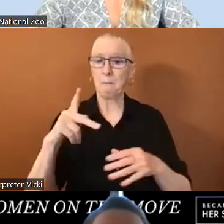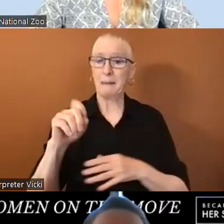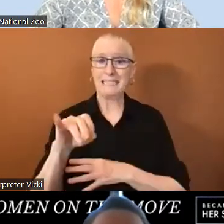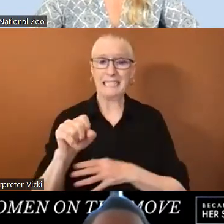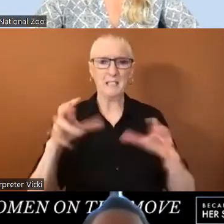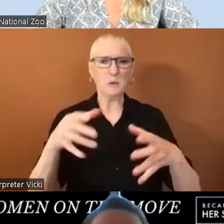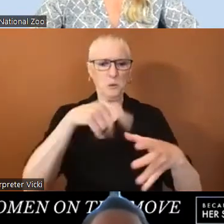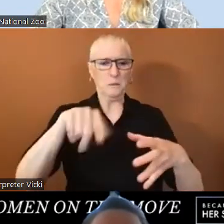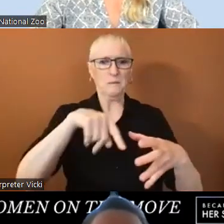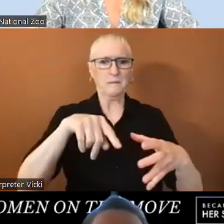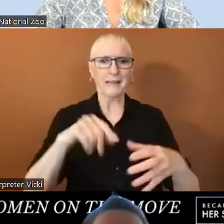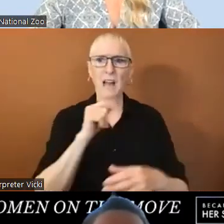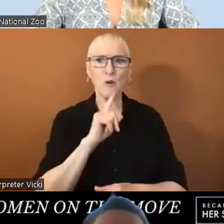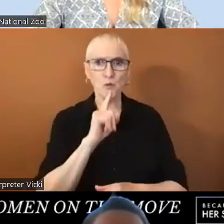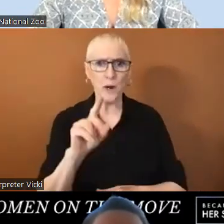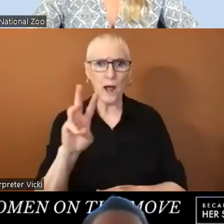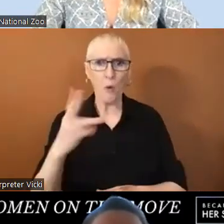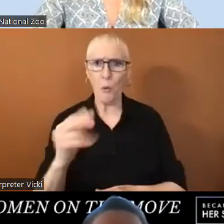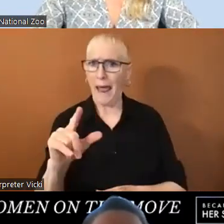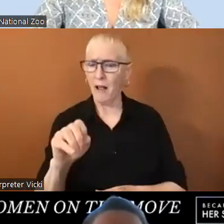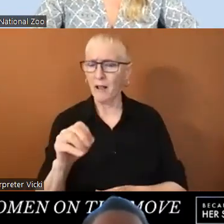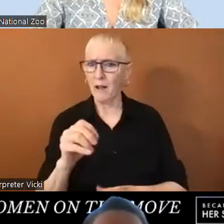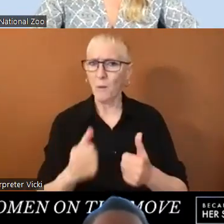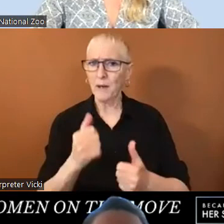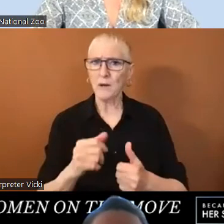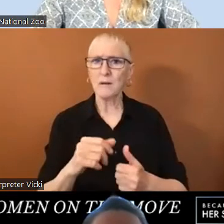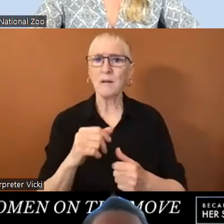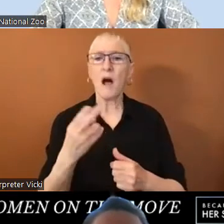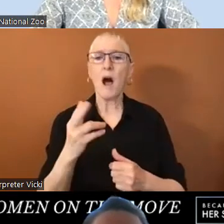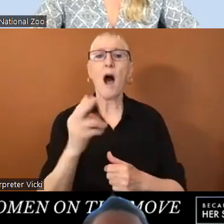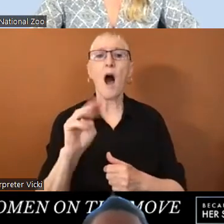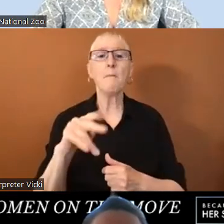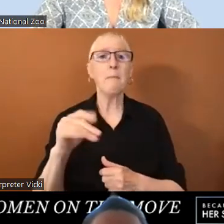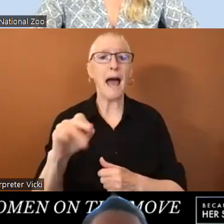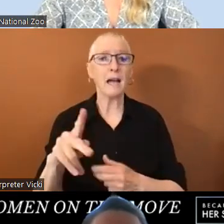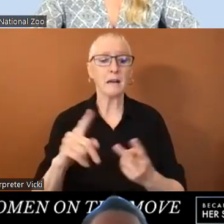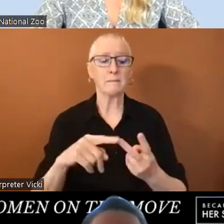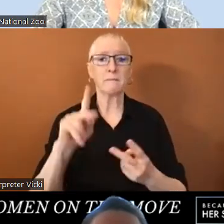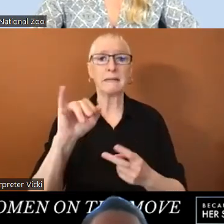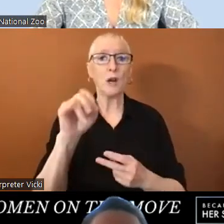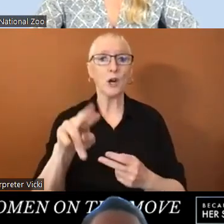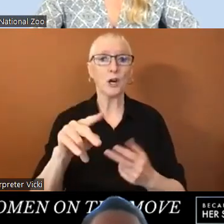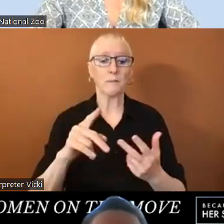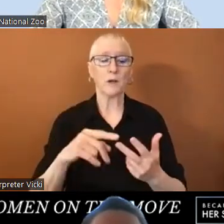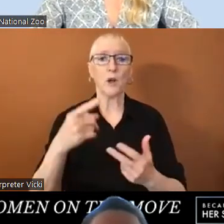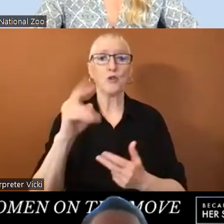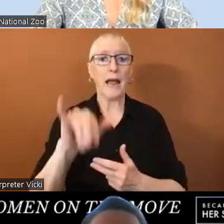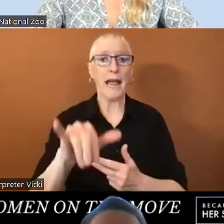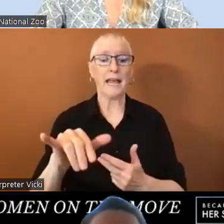actually a whale? Your options are a humpback whale, a killer whale, a gray whale, or a right whale.